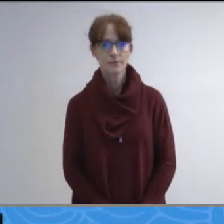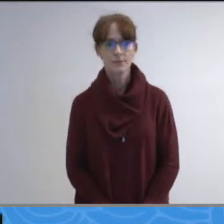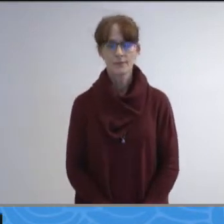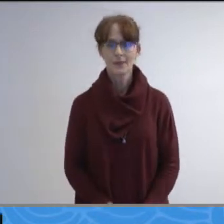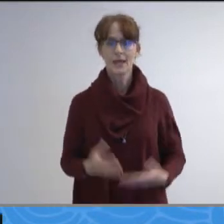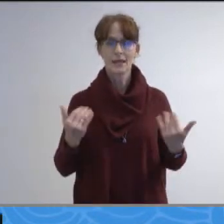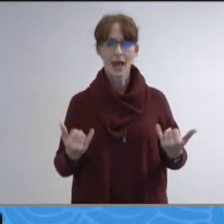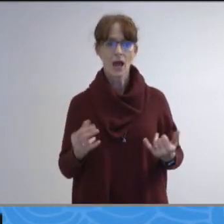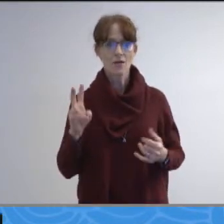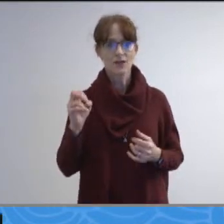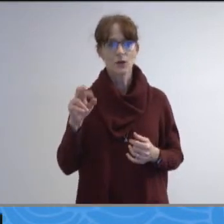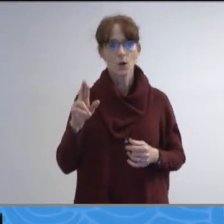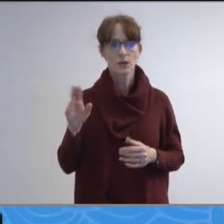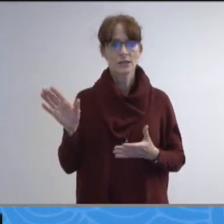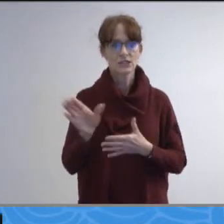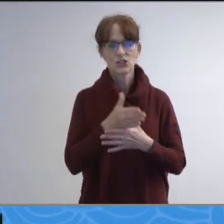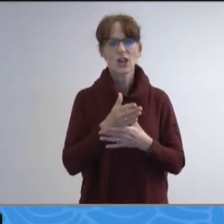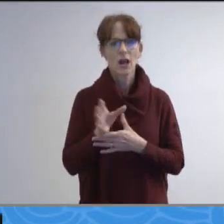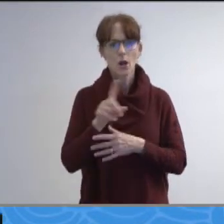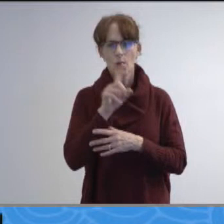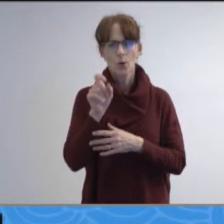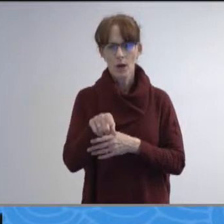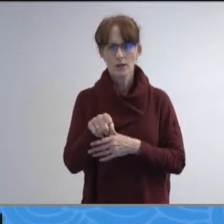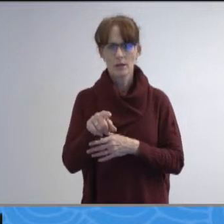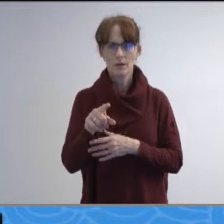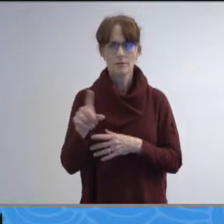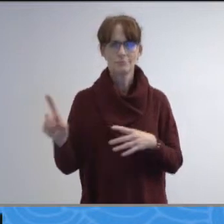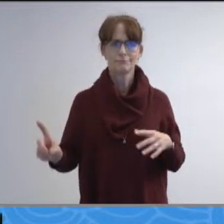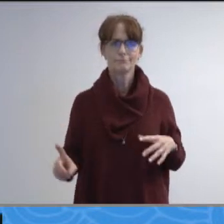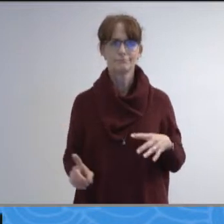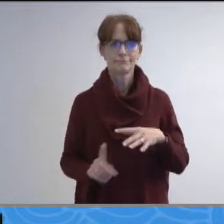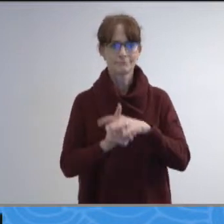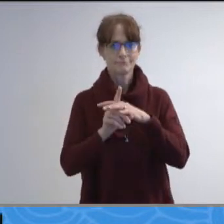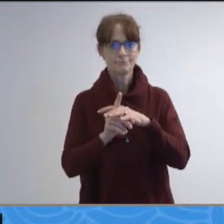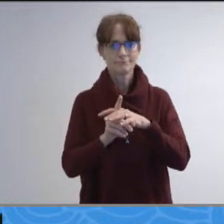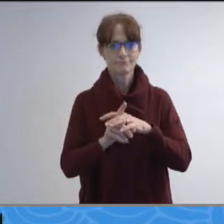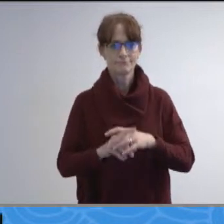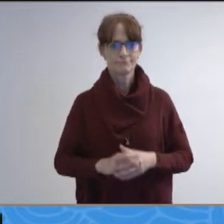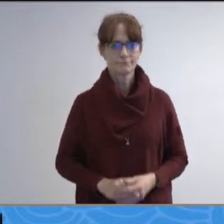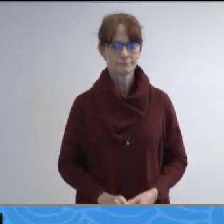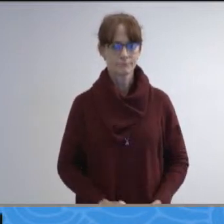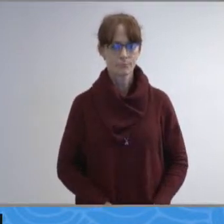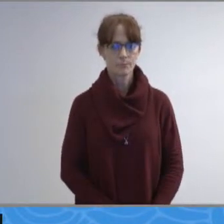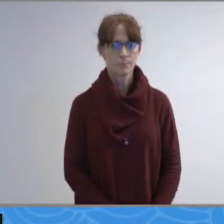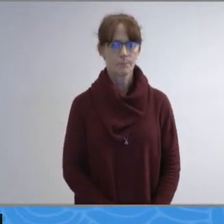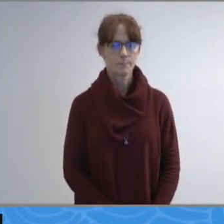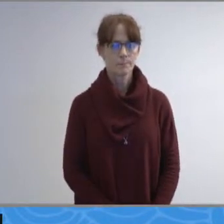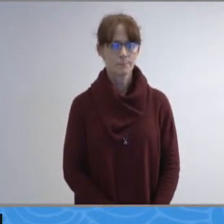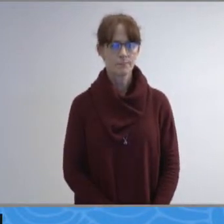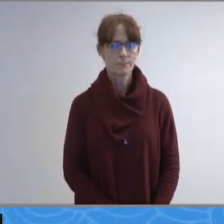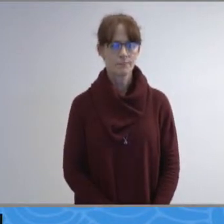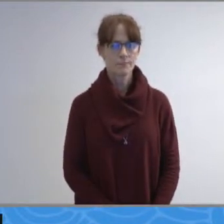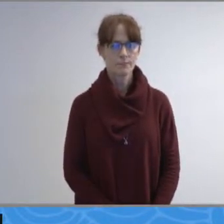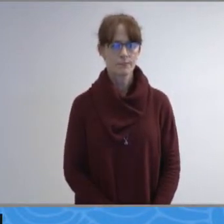share one of the questions that was submitted by a parent.